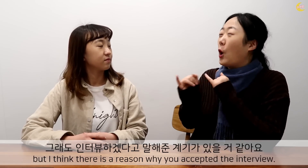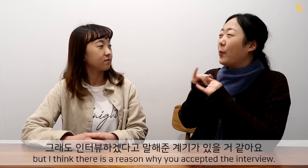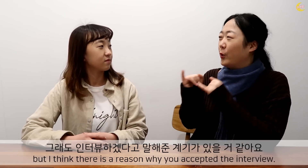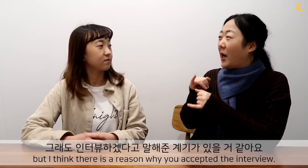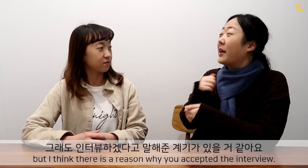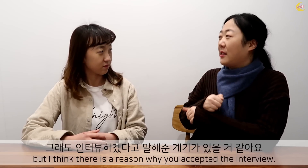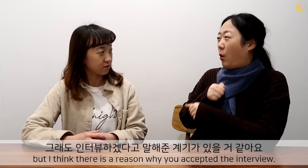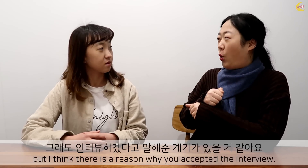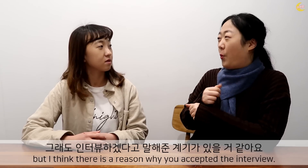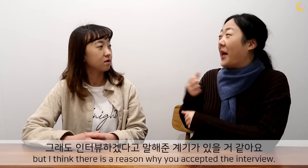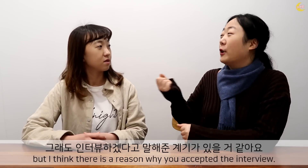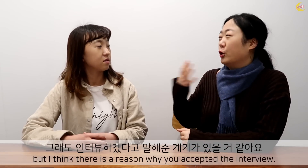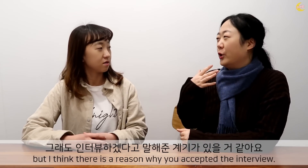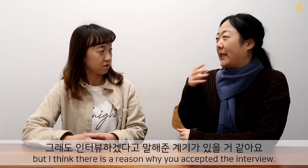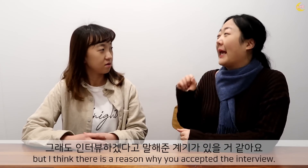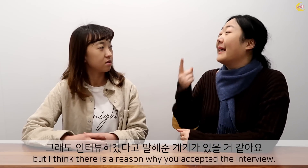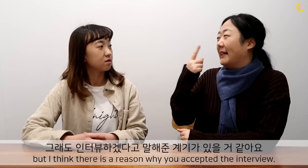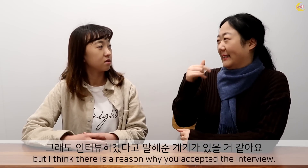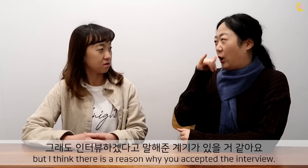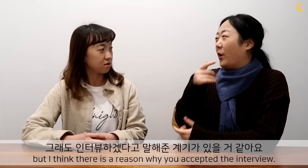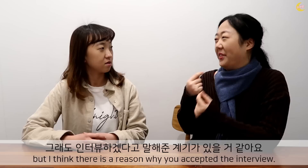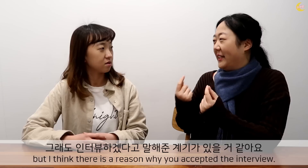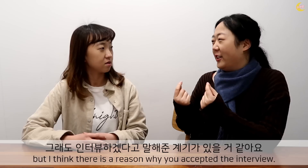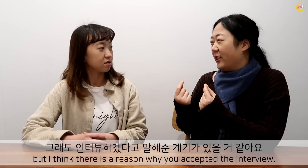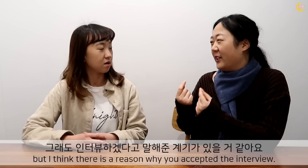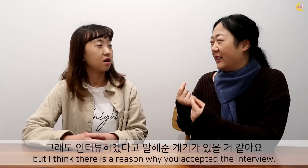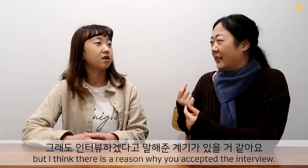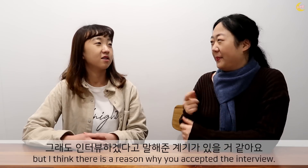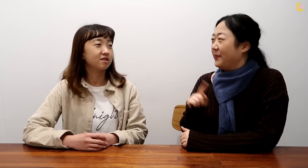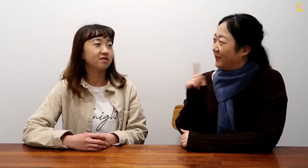but I think there is a reason why you accepted the interview.